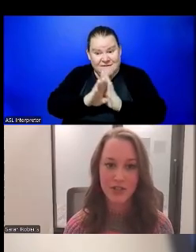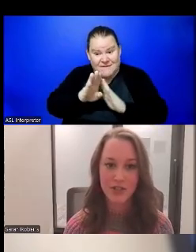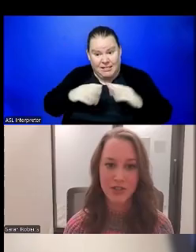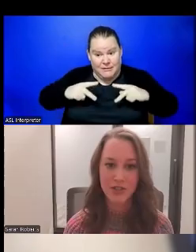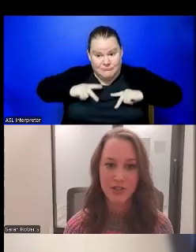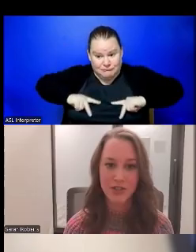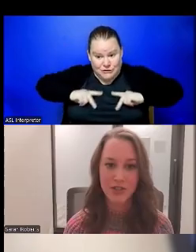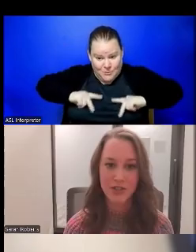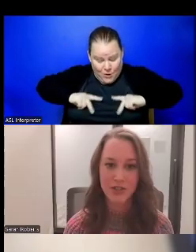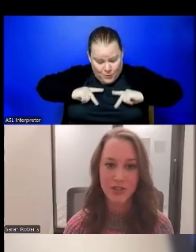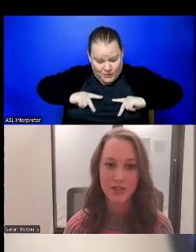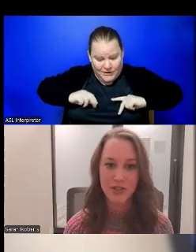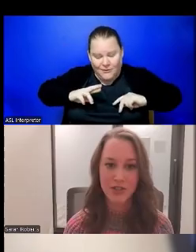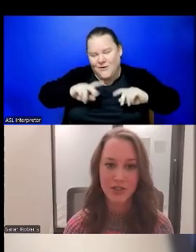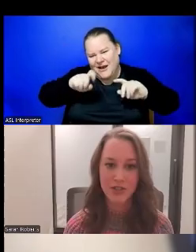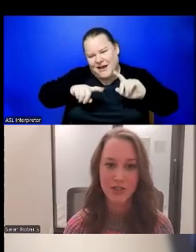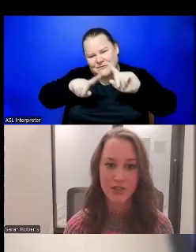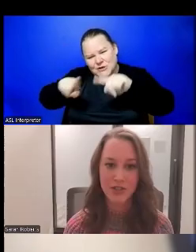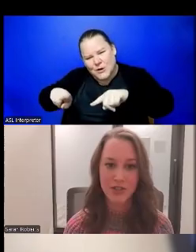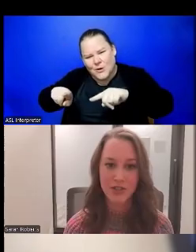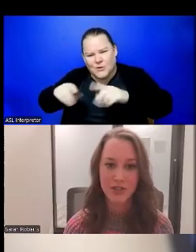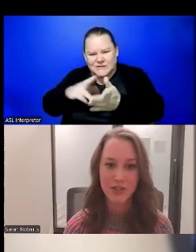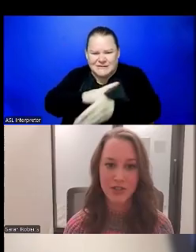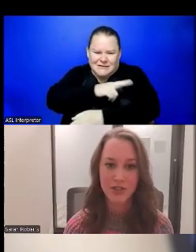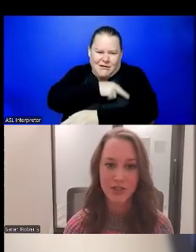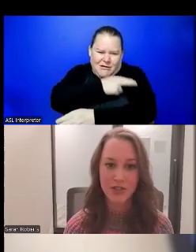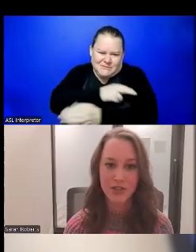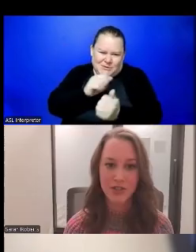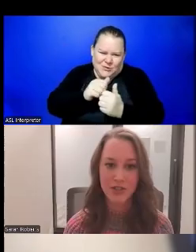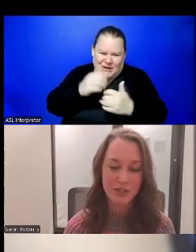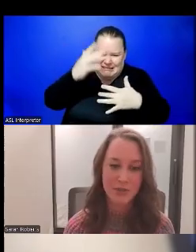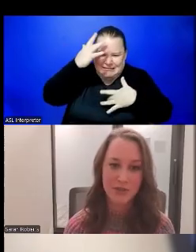hospital with upper respiratory illnesses which did seem to be